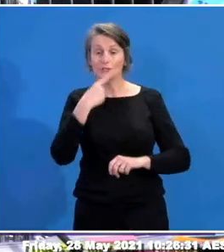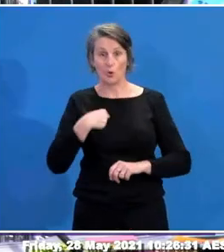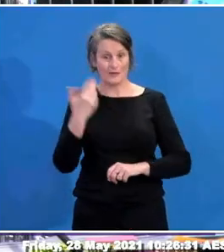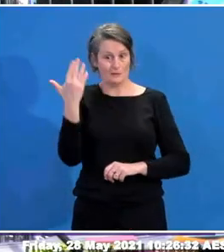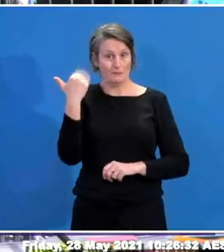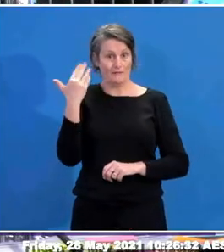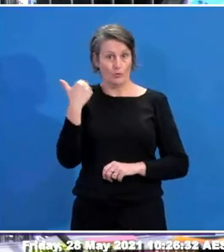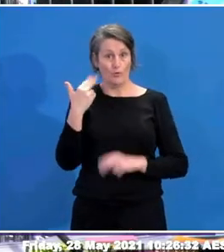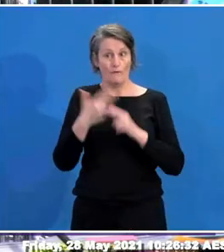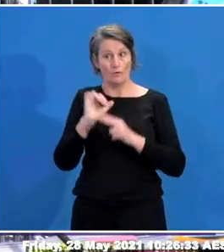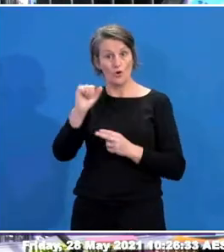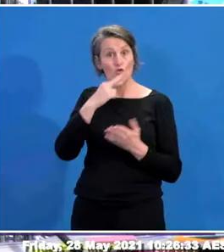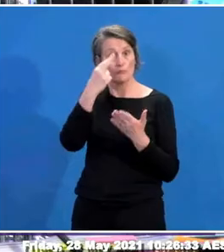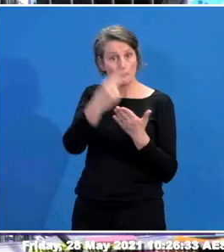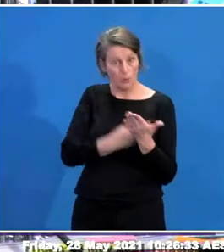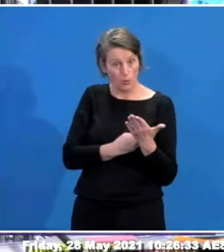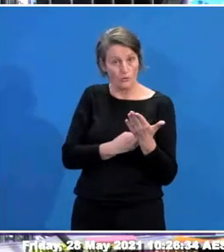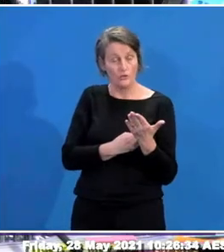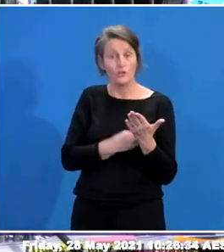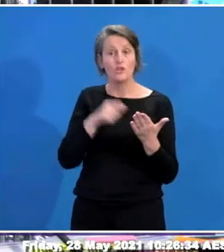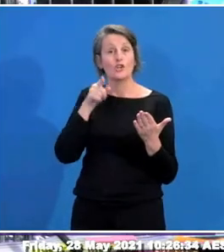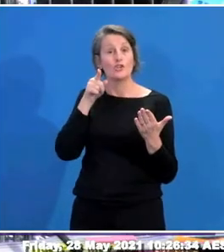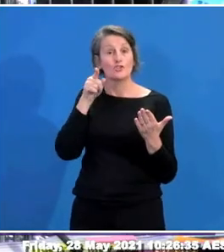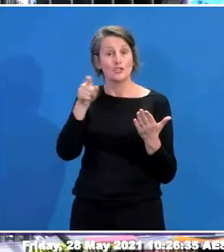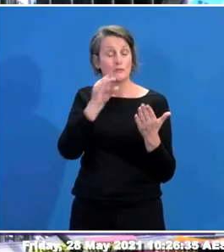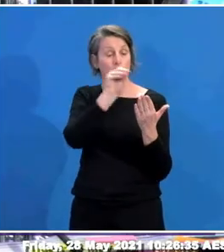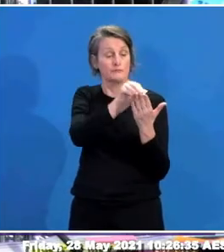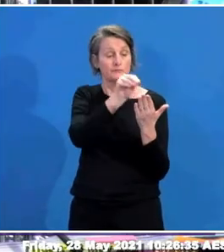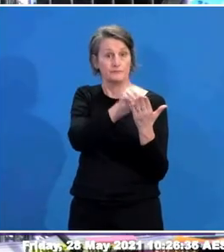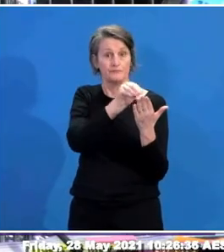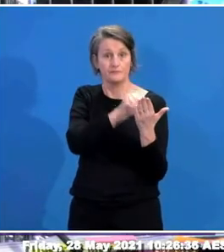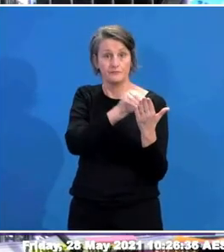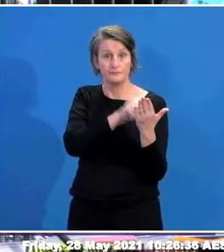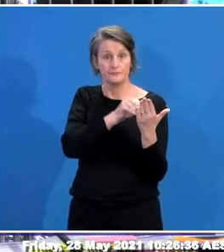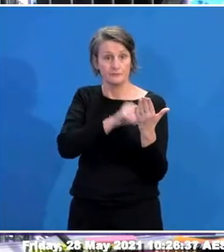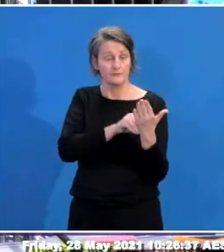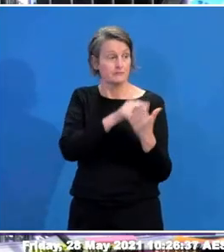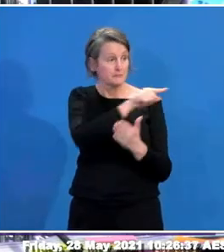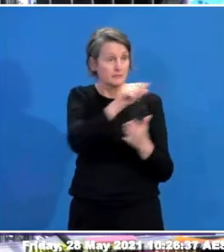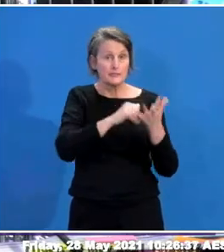this part of her report, she simply recorded what staff had told her